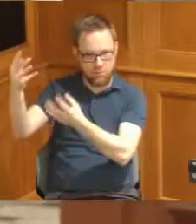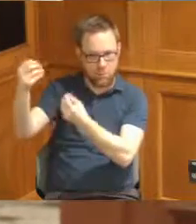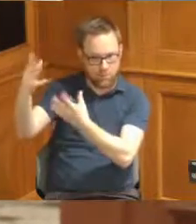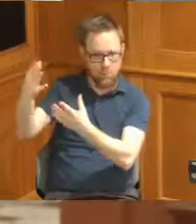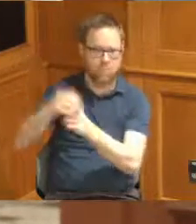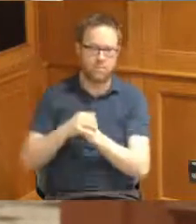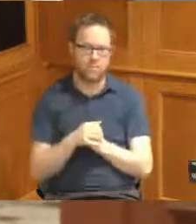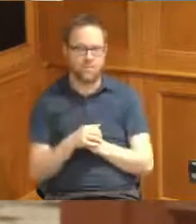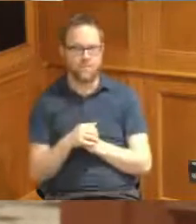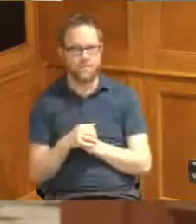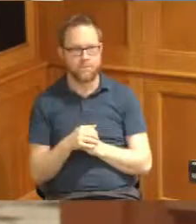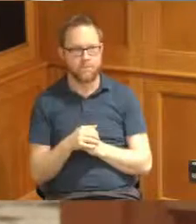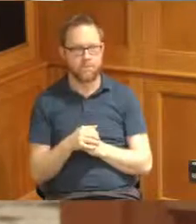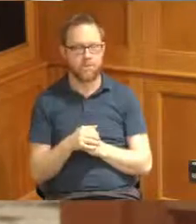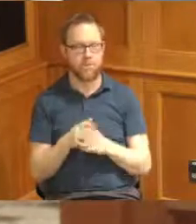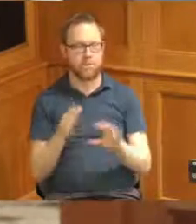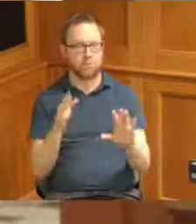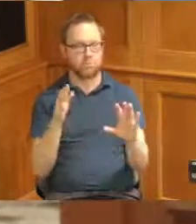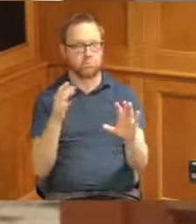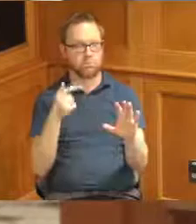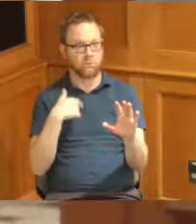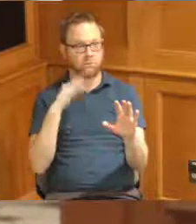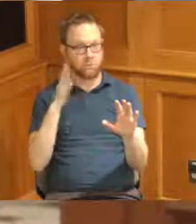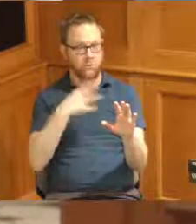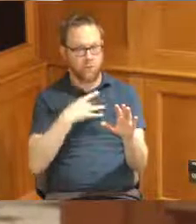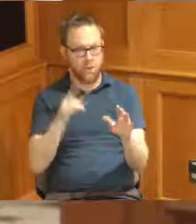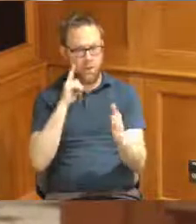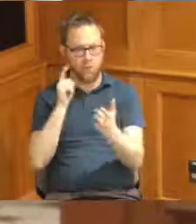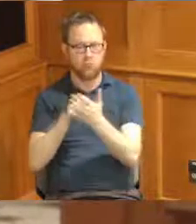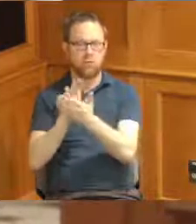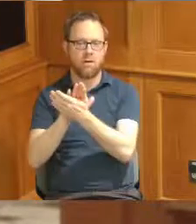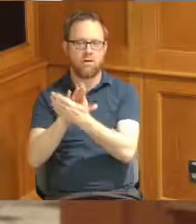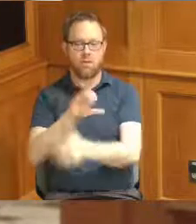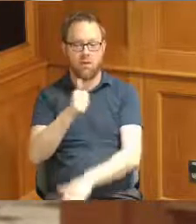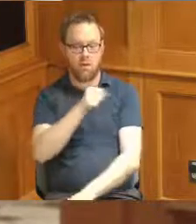if if if I may I just like to recognize the other staff who there are even our Union